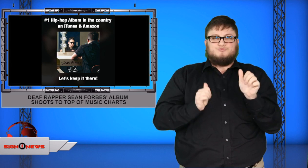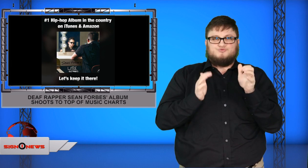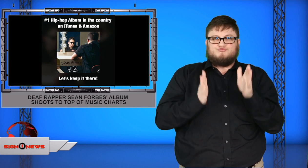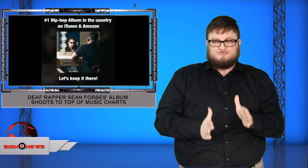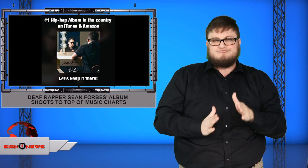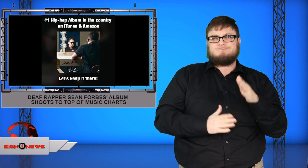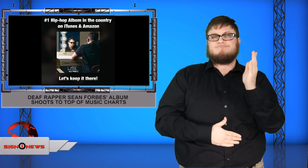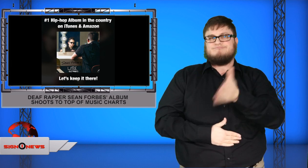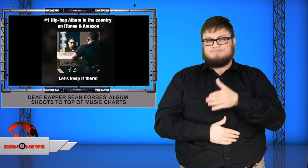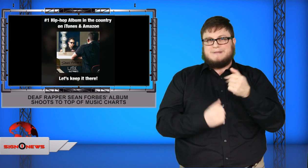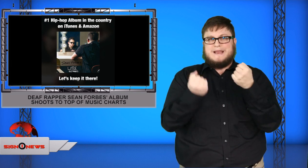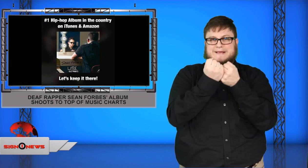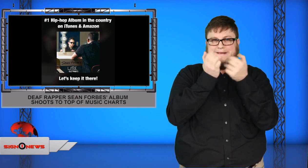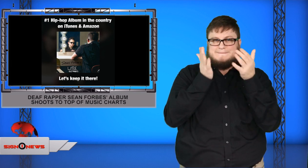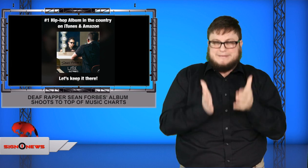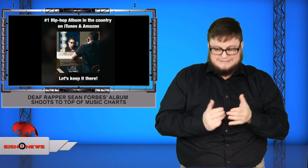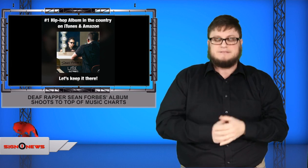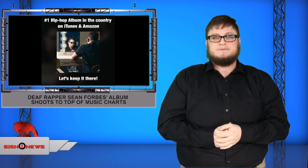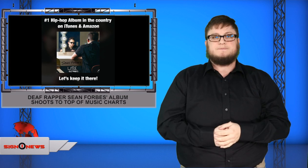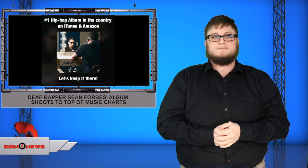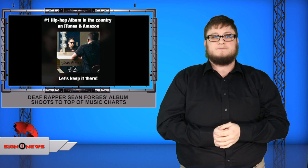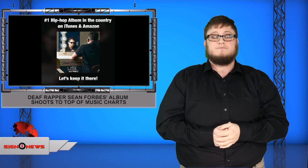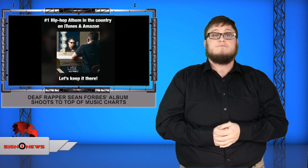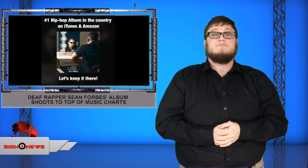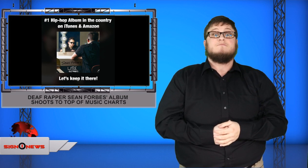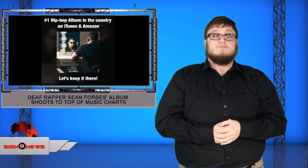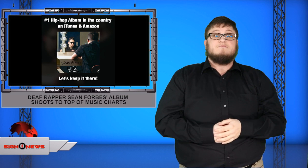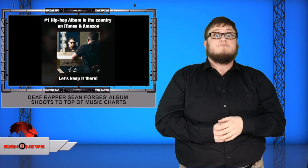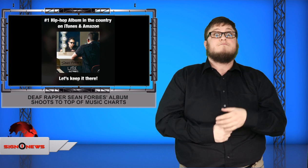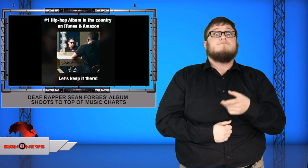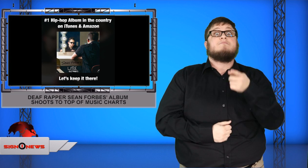Nyle DiMarco.